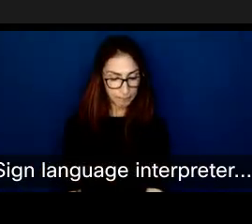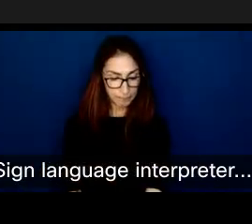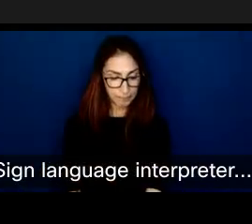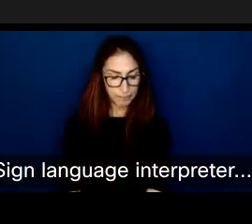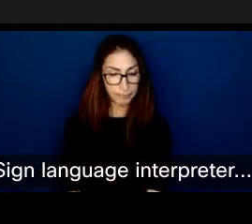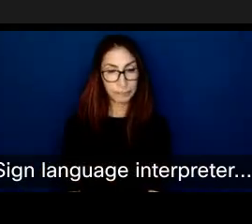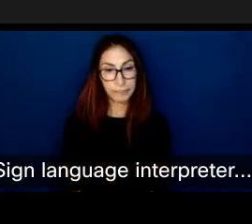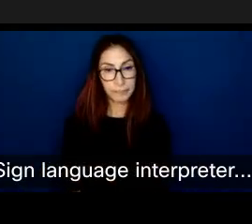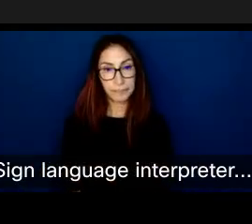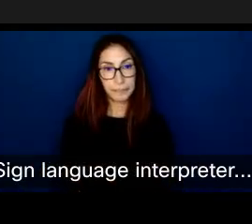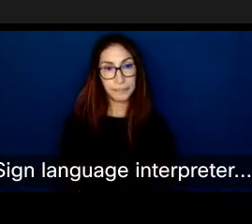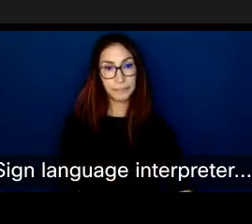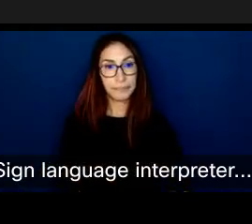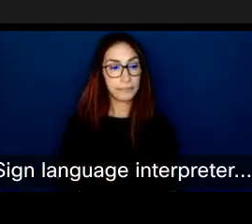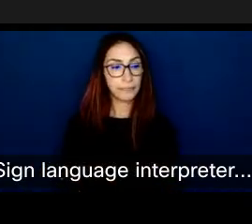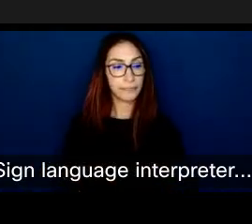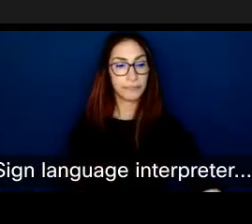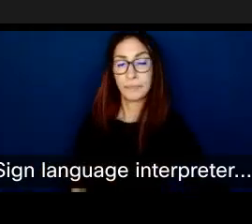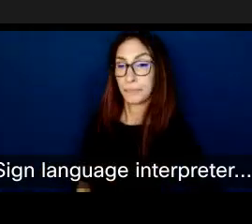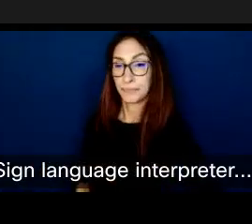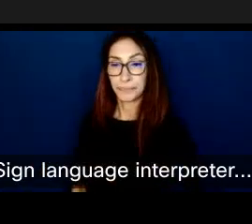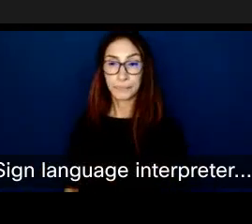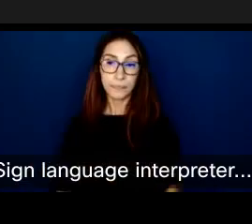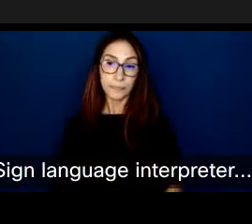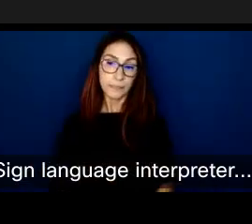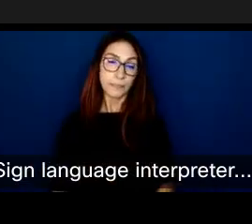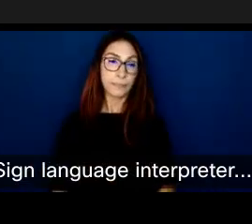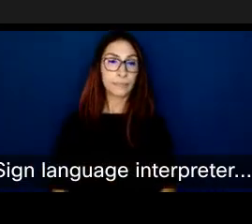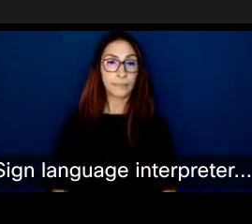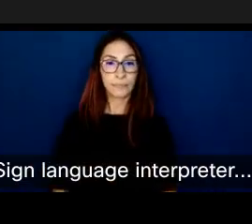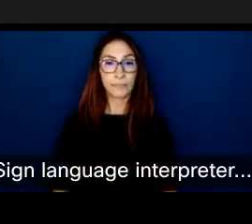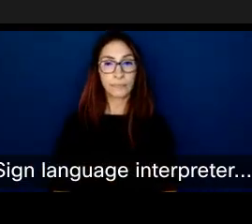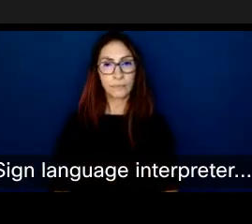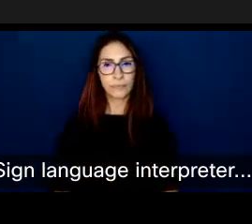So, just to kind of unpack this a little bit more, what we know